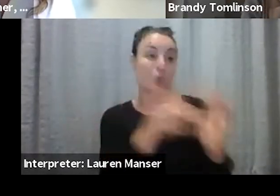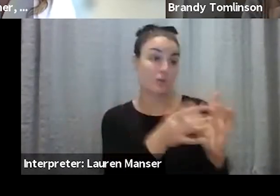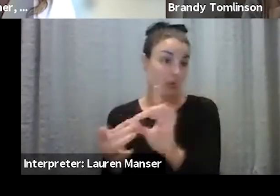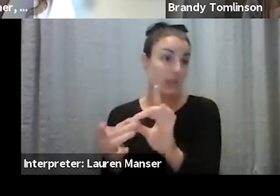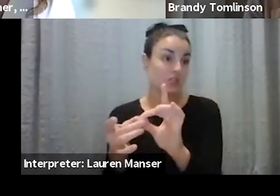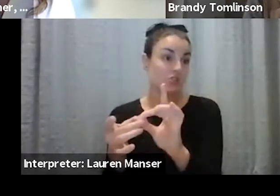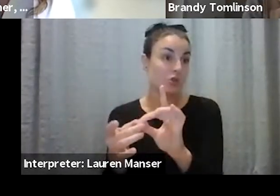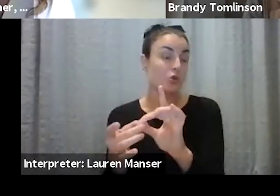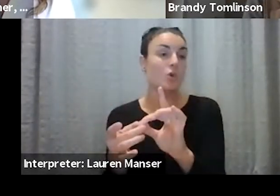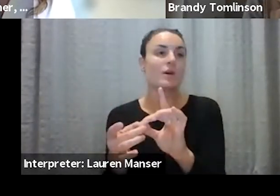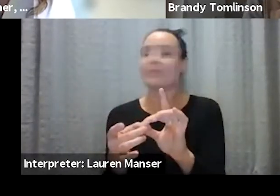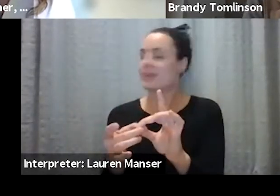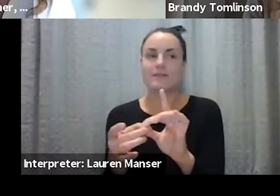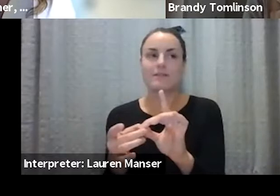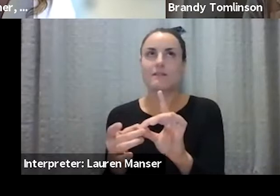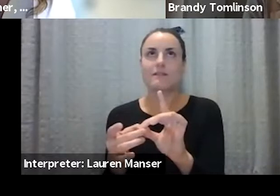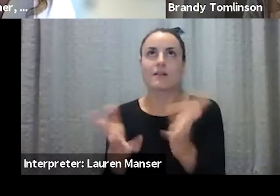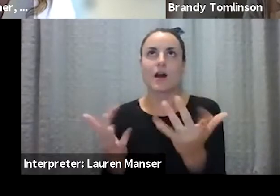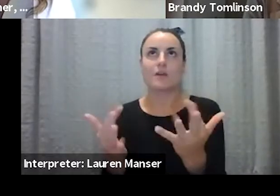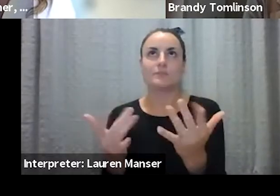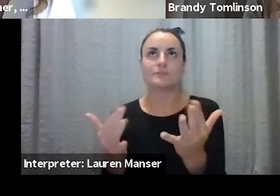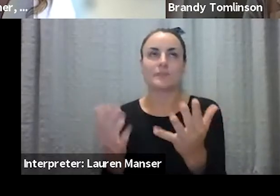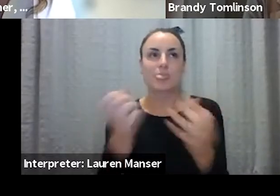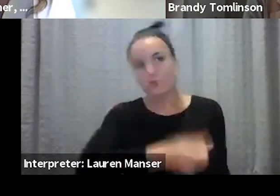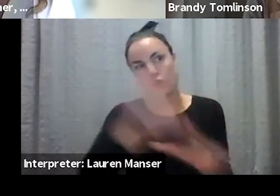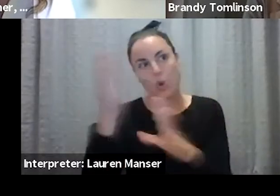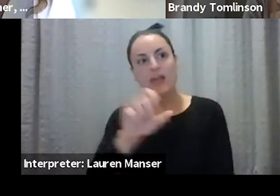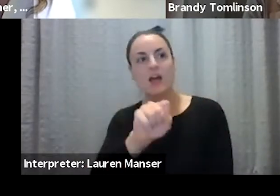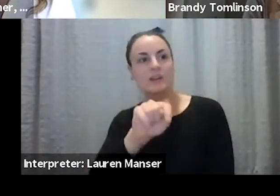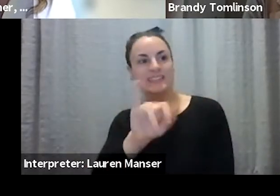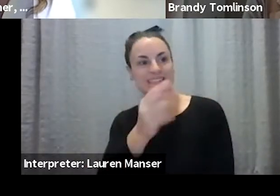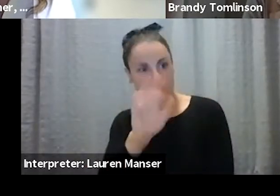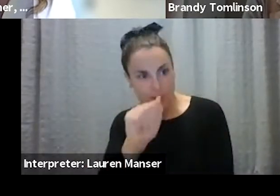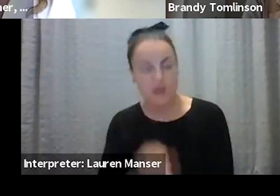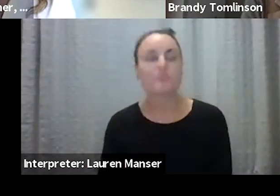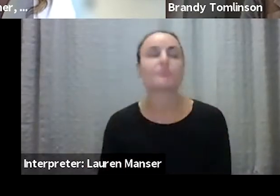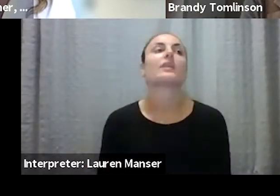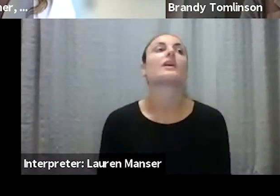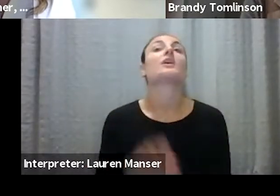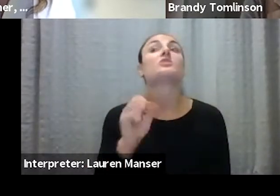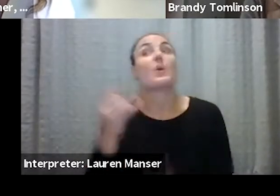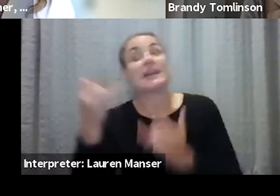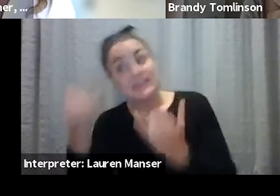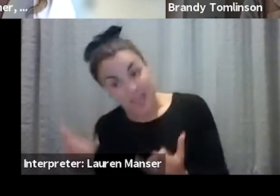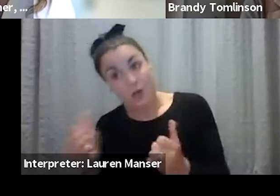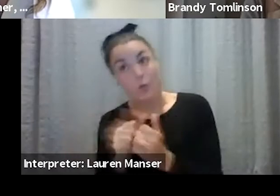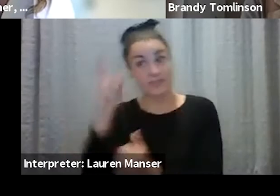For example, you have John Robinson and his company now speaking to and educating and working with major companies